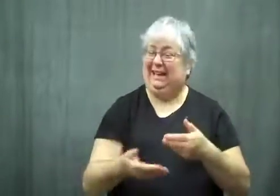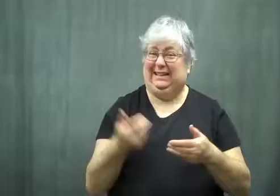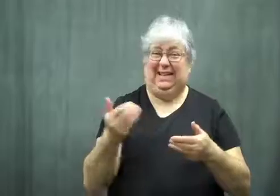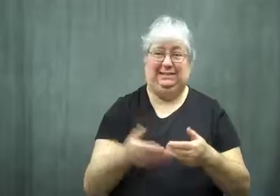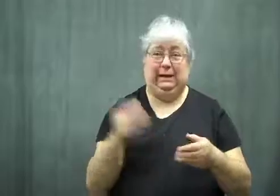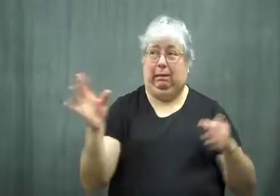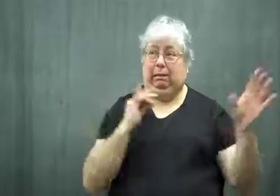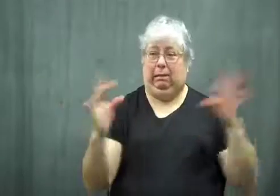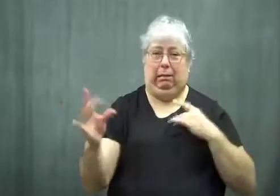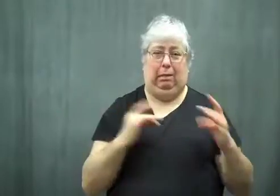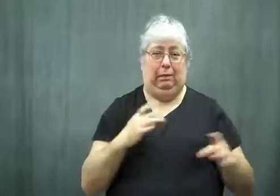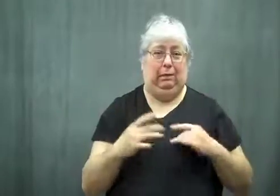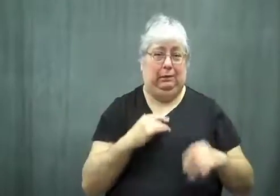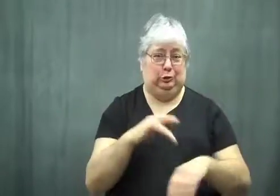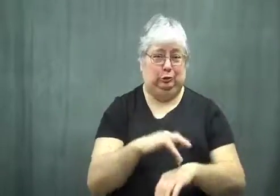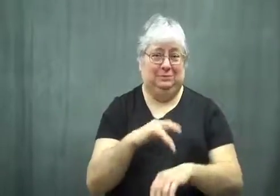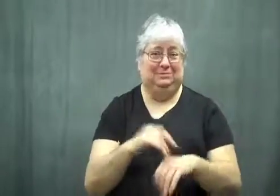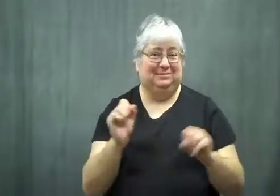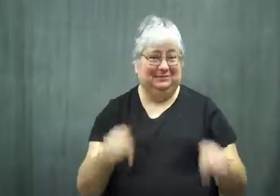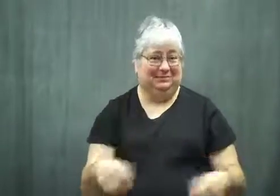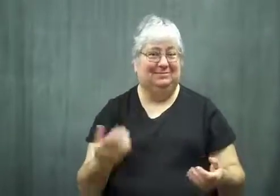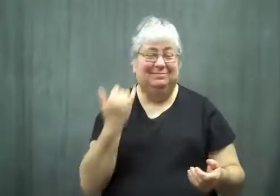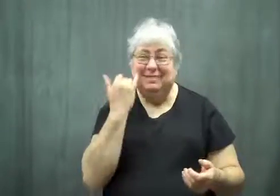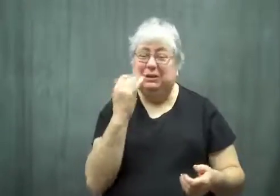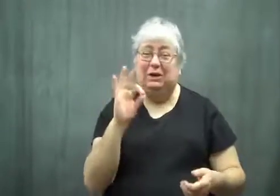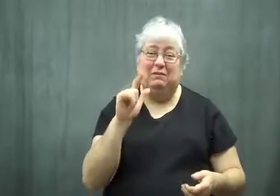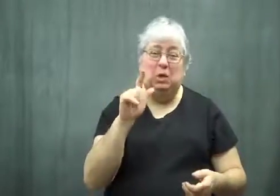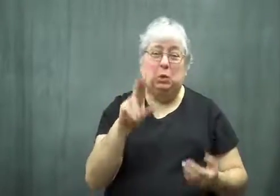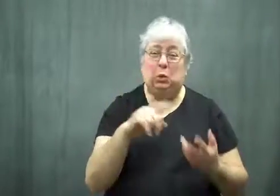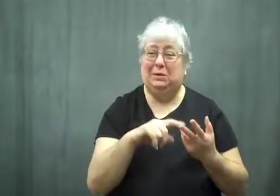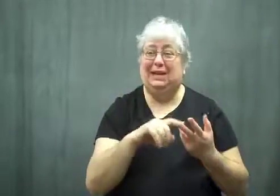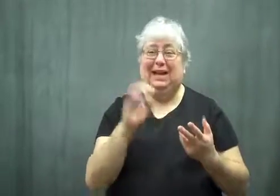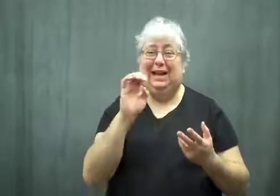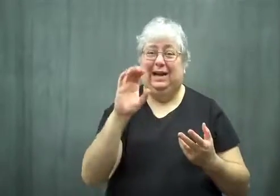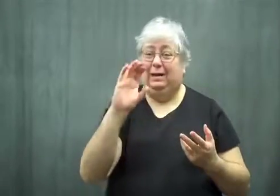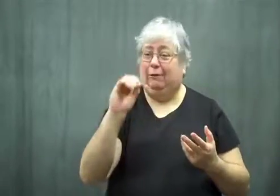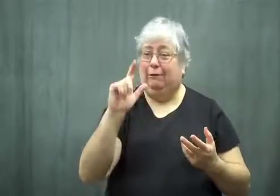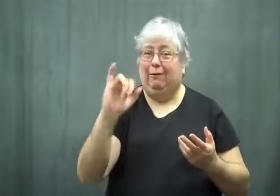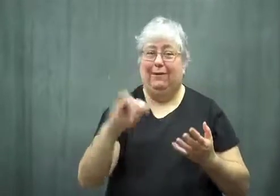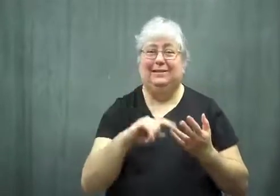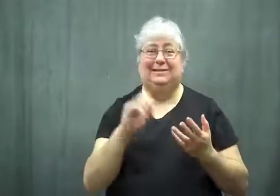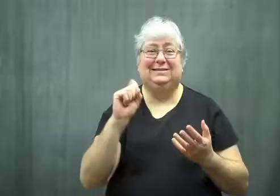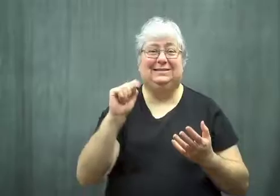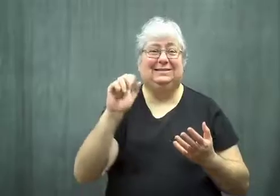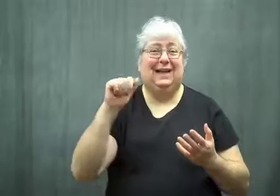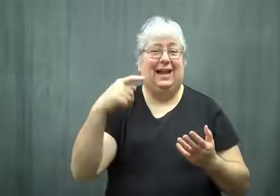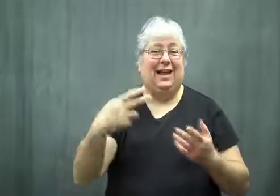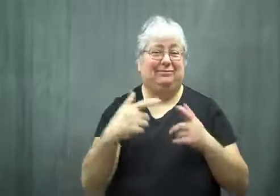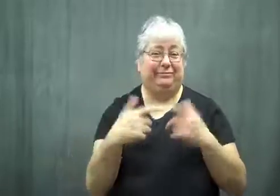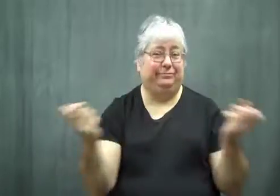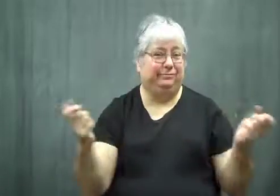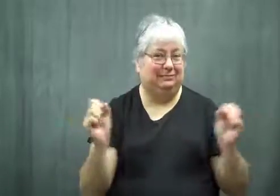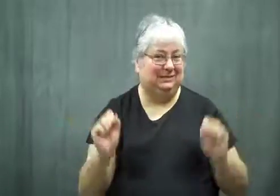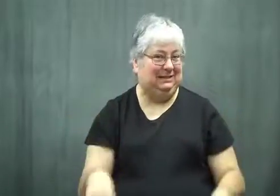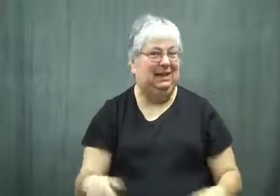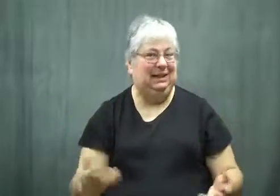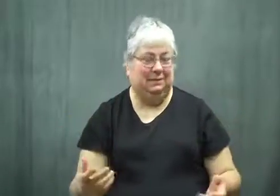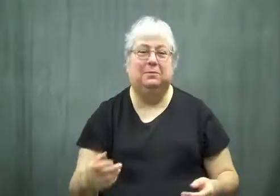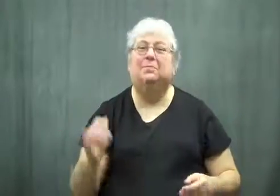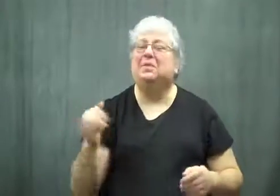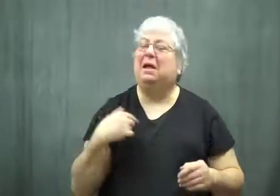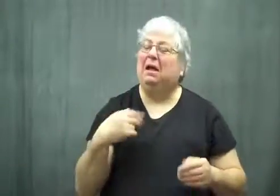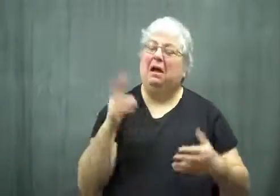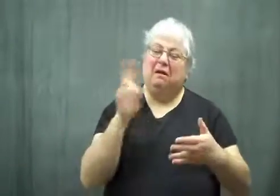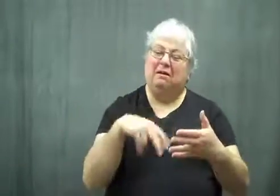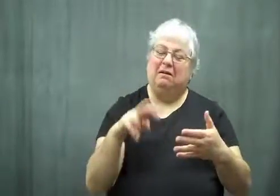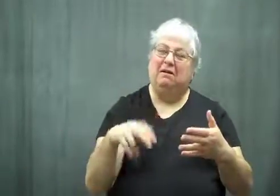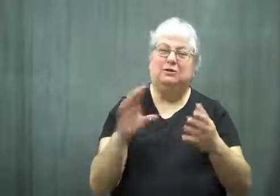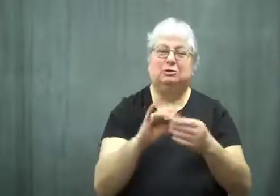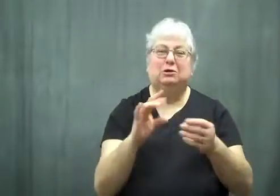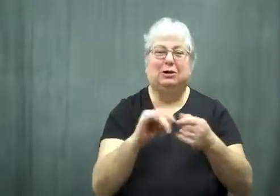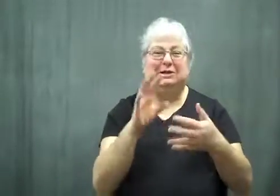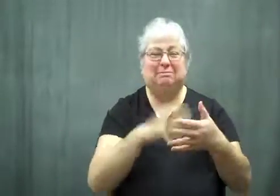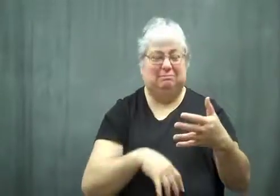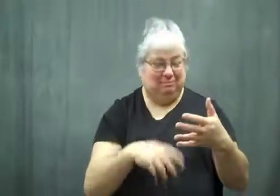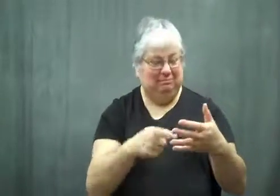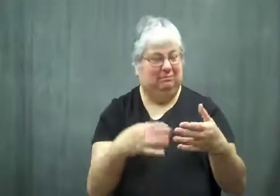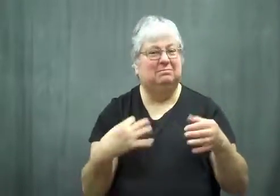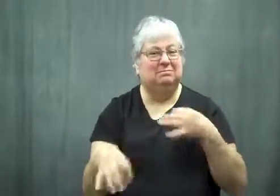It's very easy to pick up germs such as the flu virus, e. coli, staph, and others.